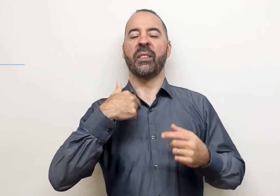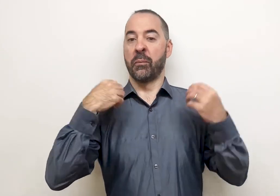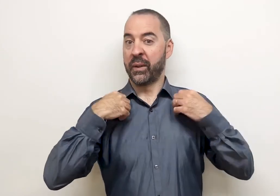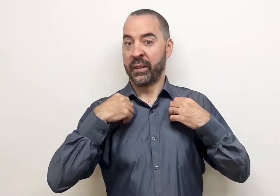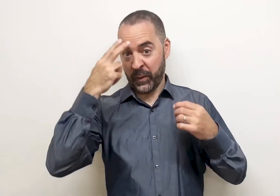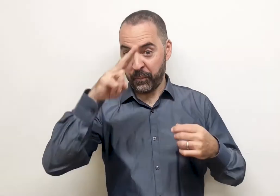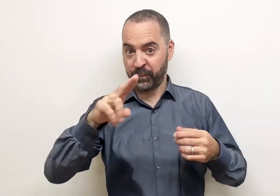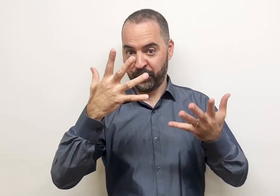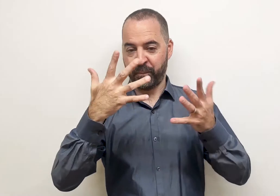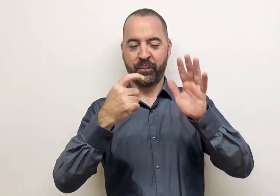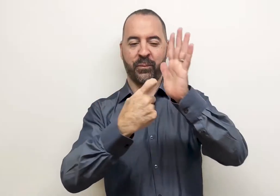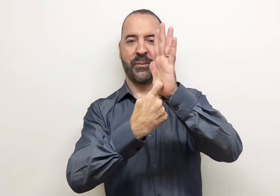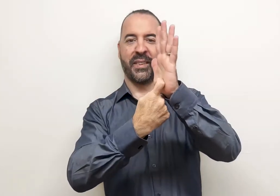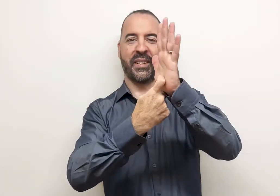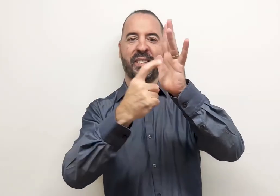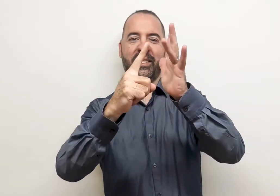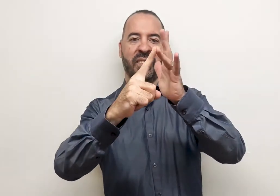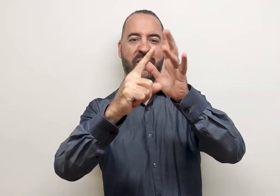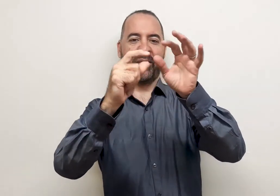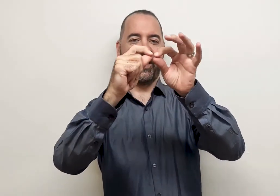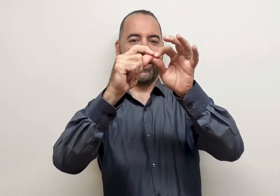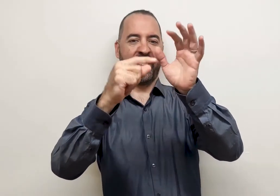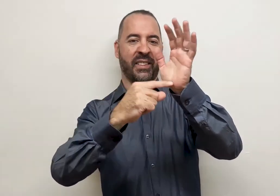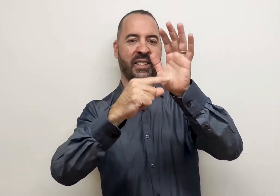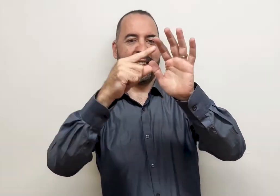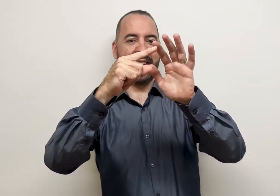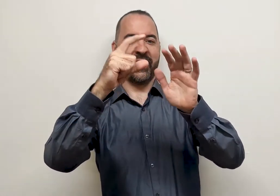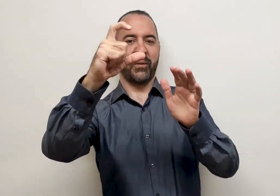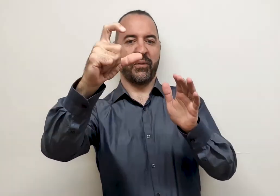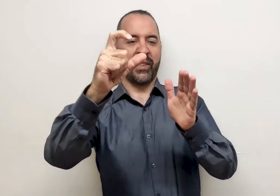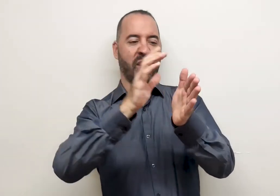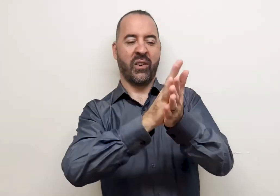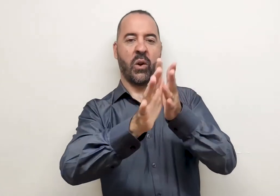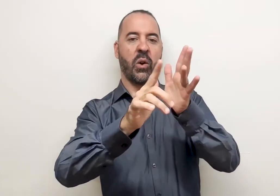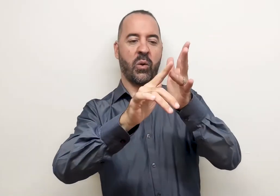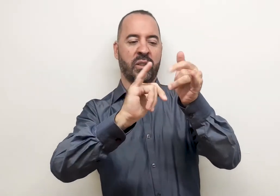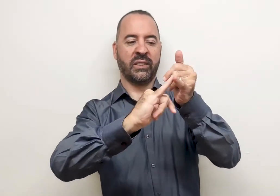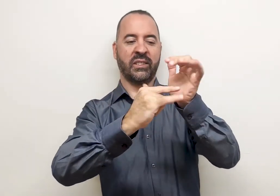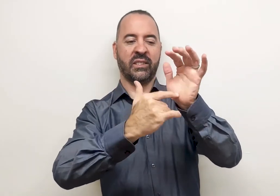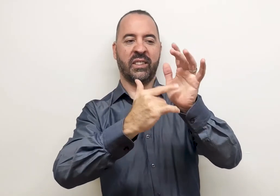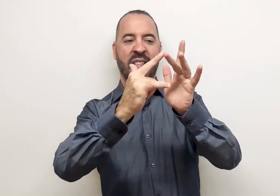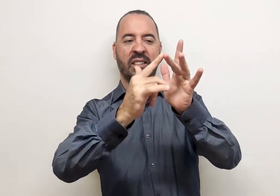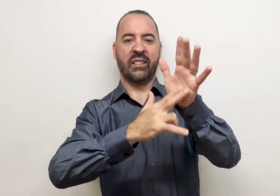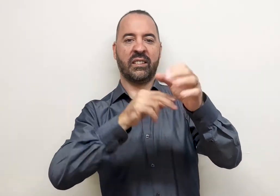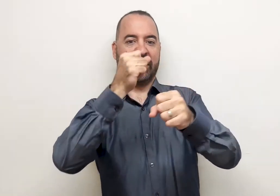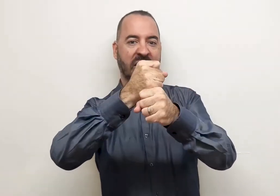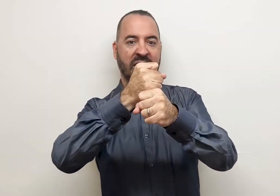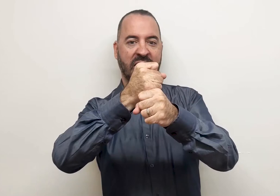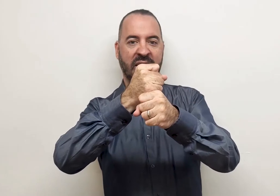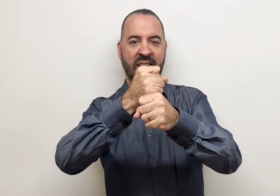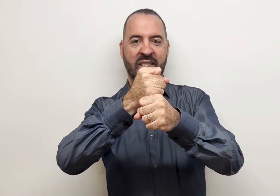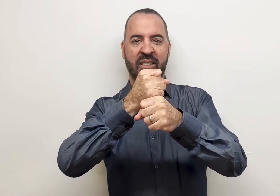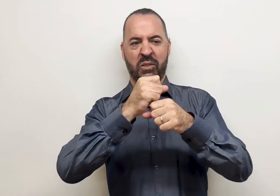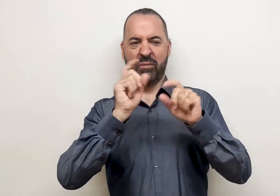and my business is Robtec Hosting,